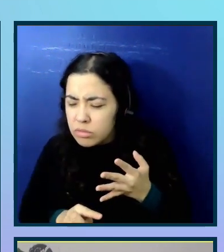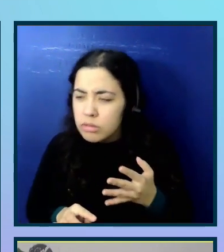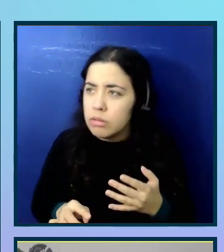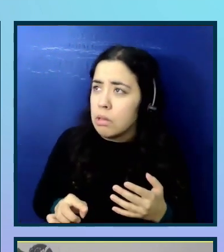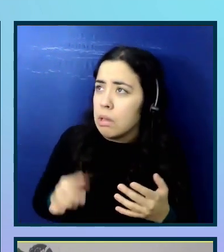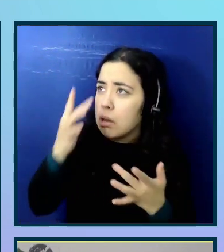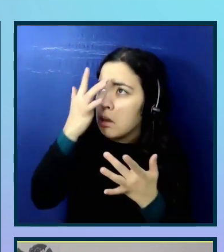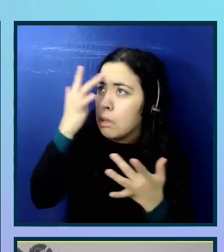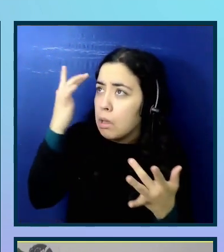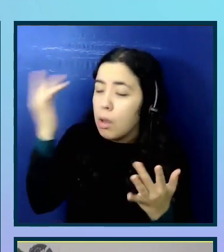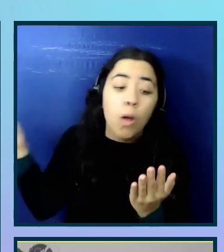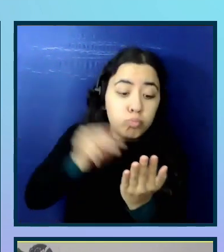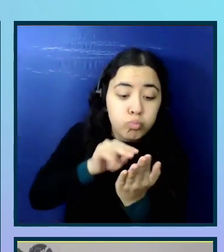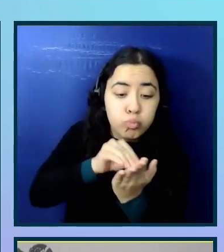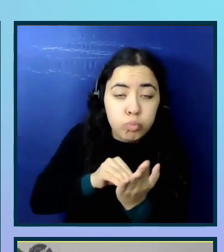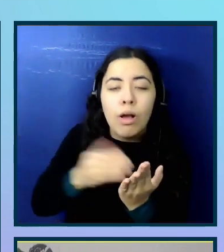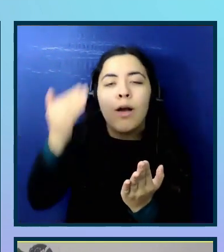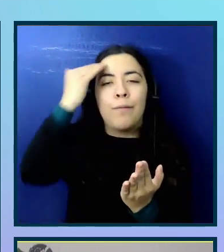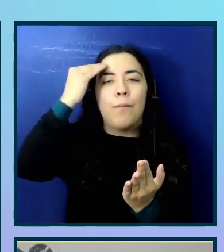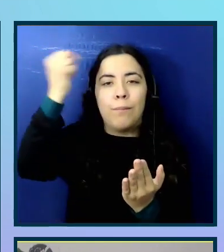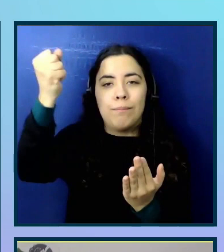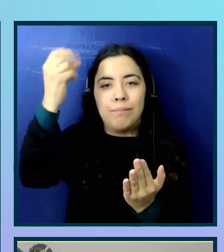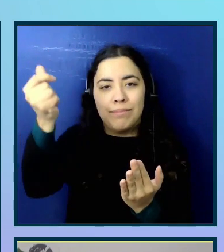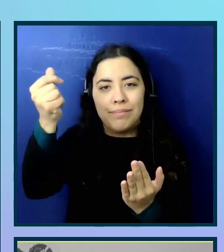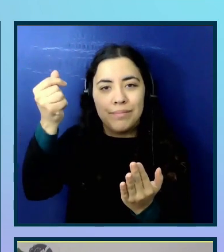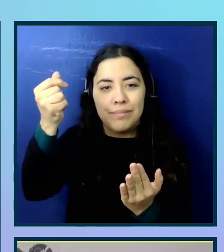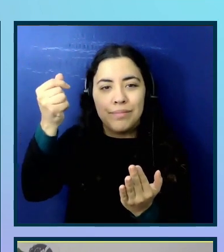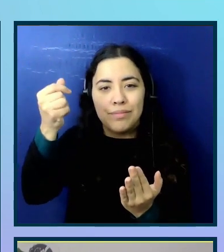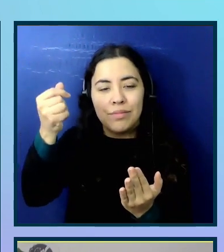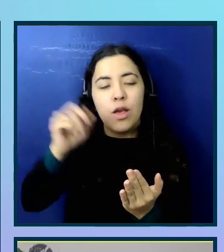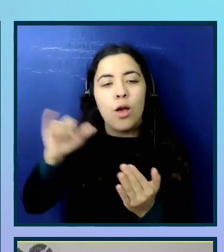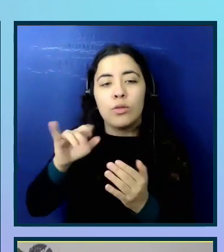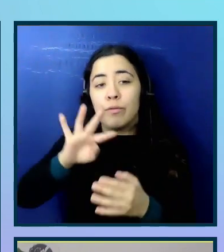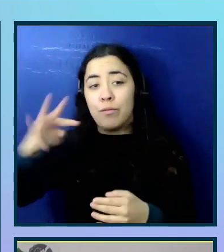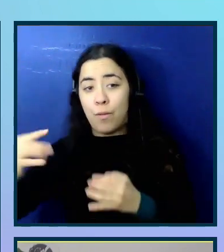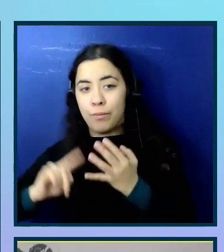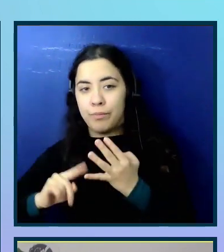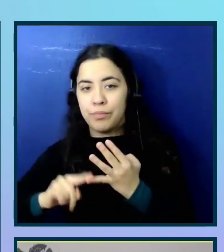It also helps bring consistency to future pages and interactions. If interaction and accessibility